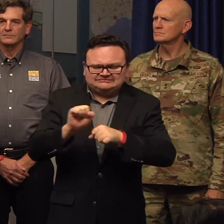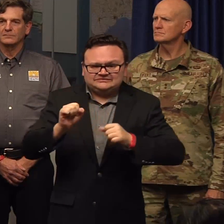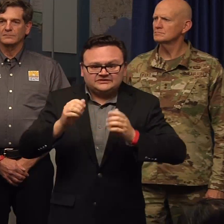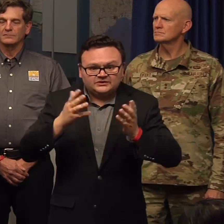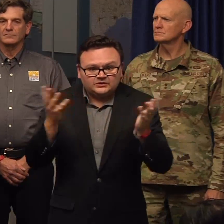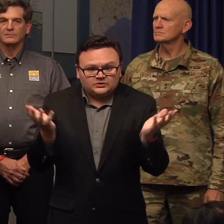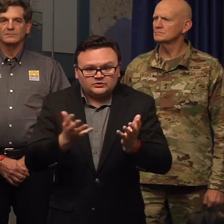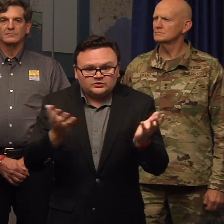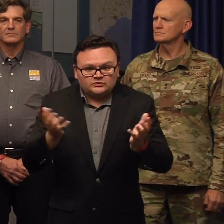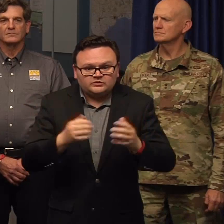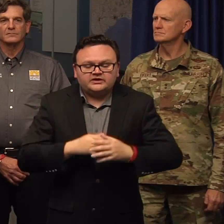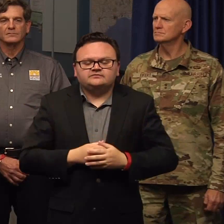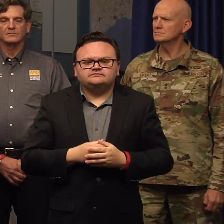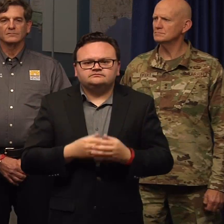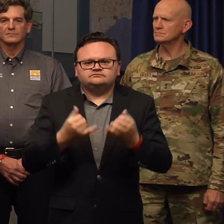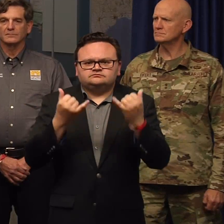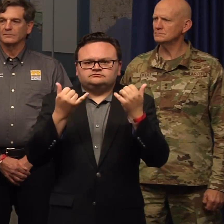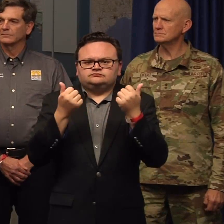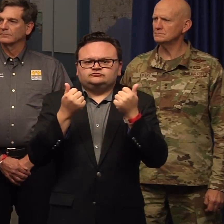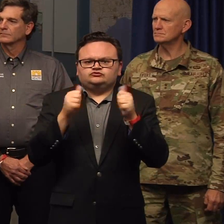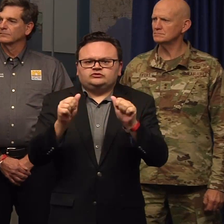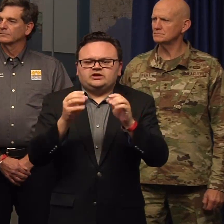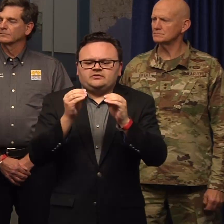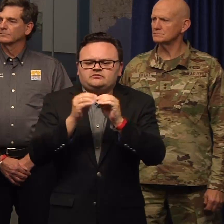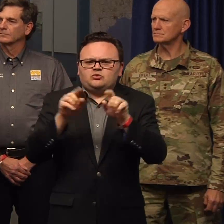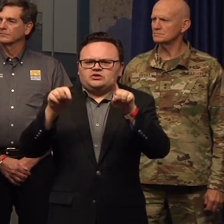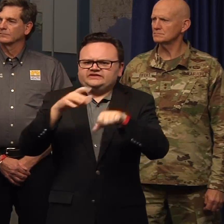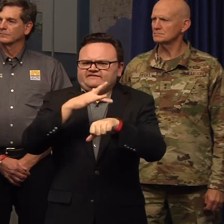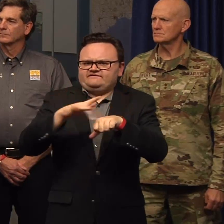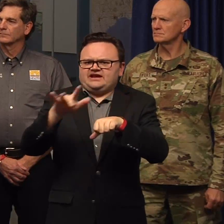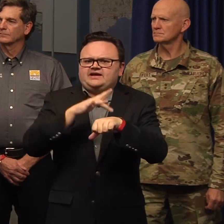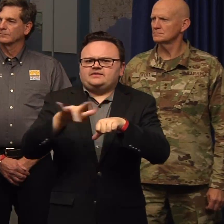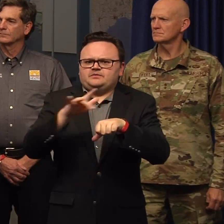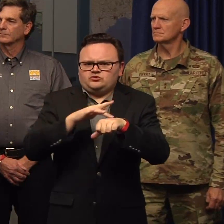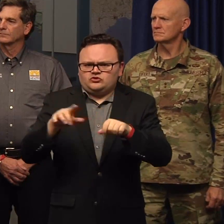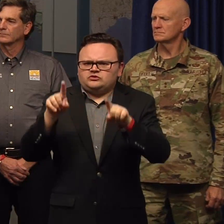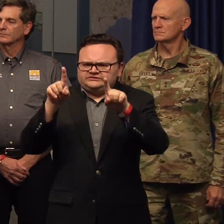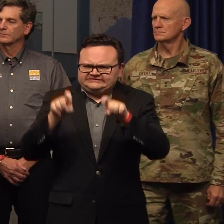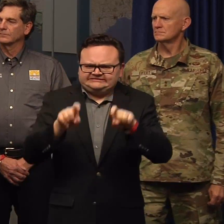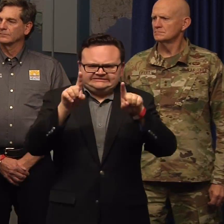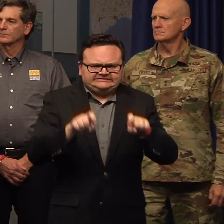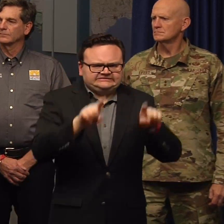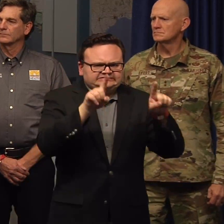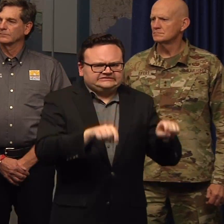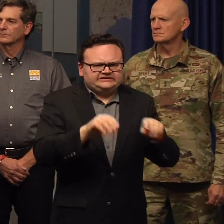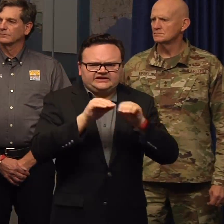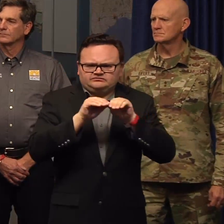I THINK THE NUMBER ONE PRIORITY I'VE HAD IN OVER THE LAST WEEK